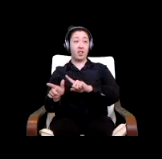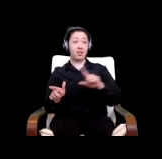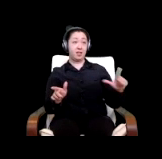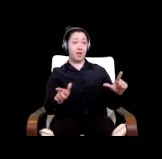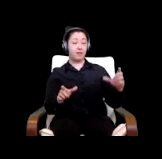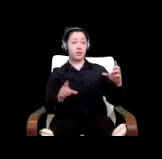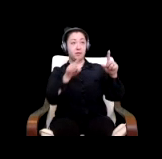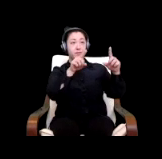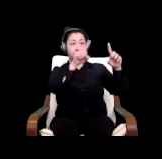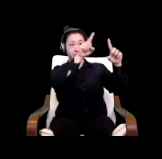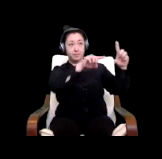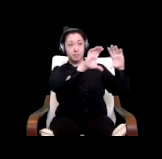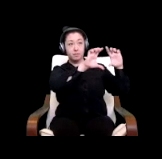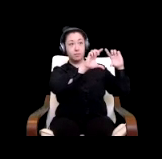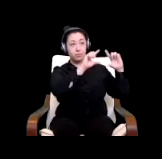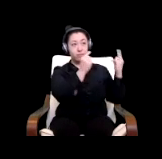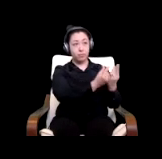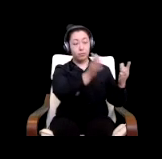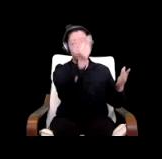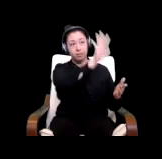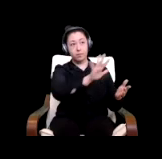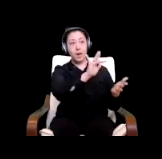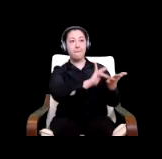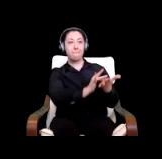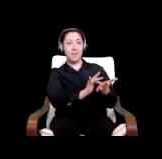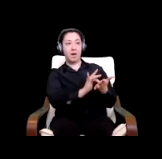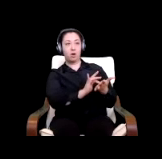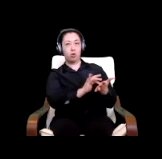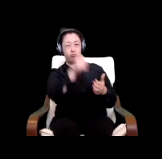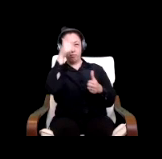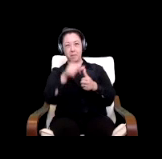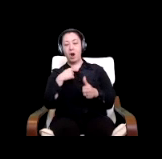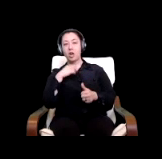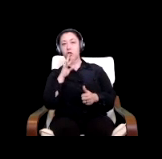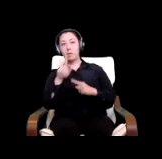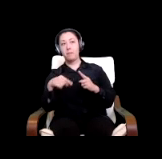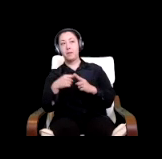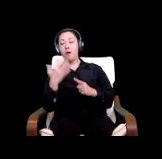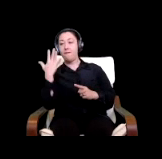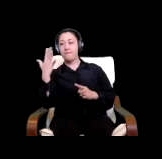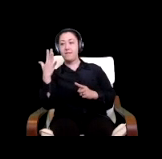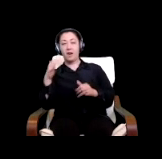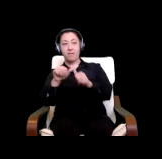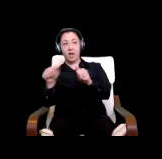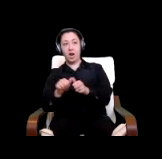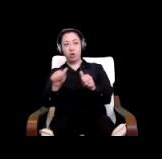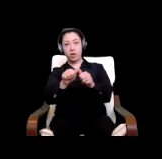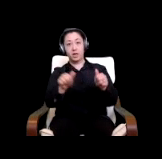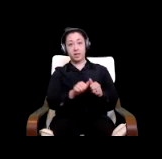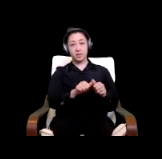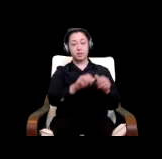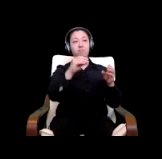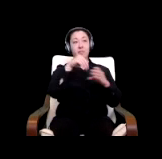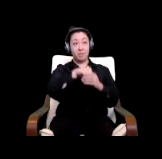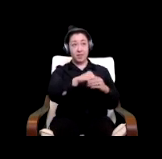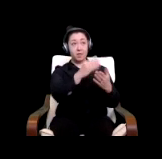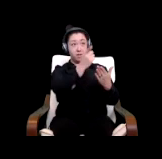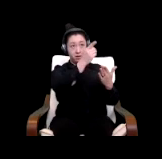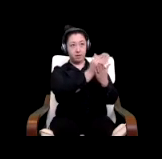the medical domain. Each domain is grouped within the checklist.